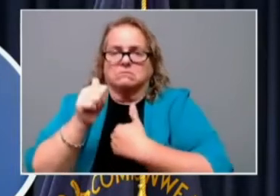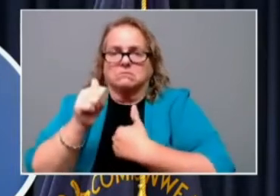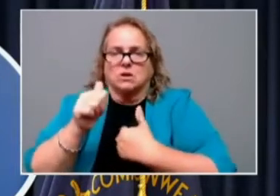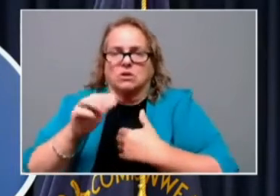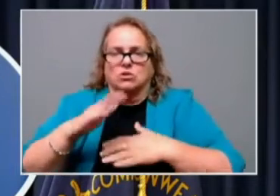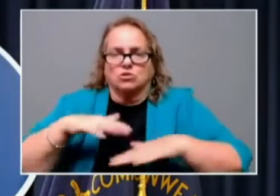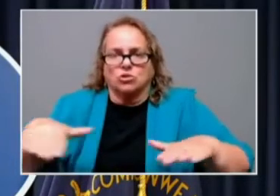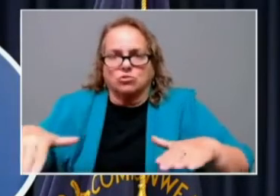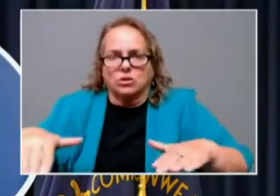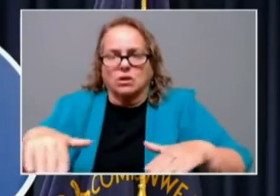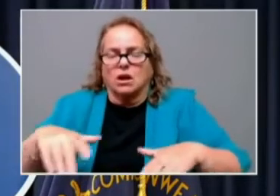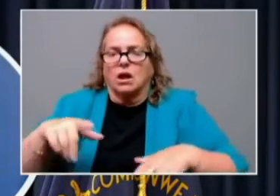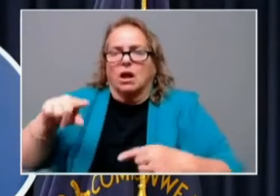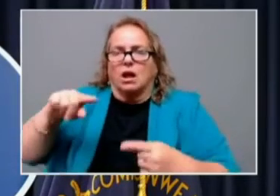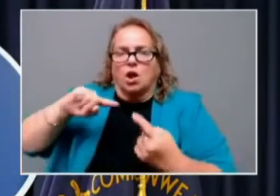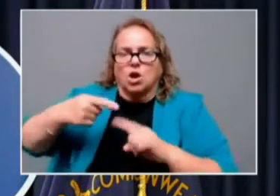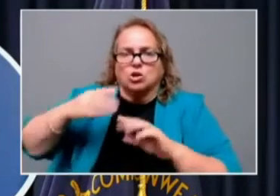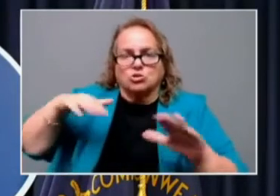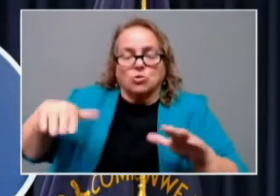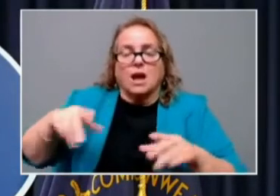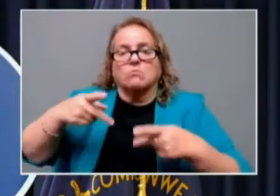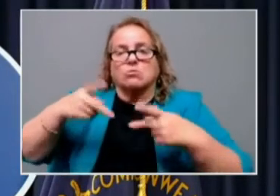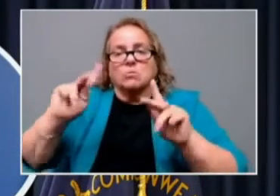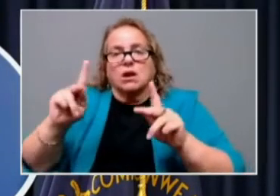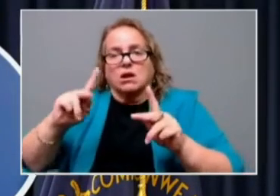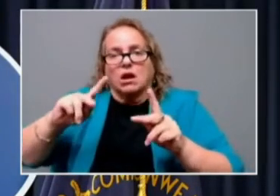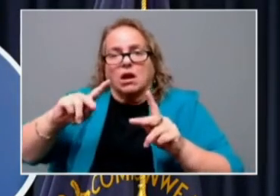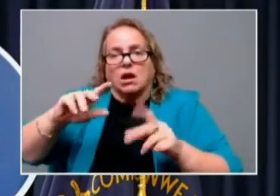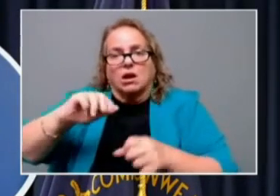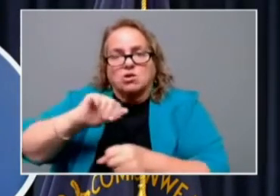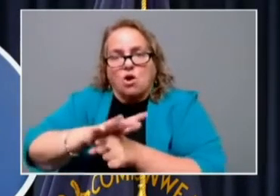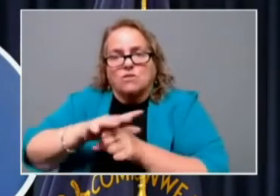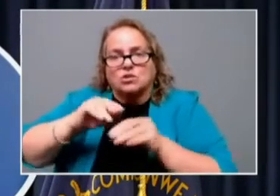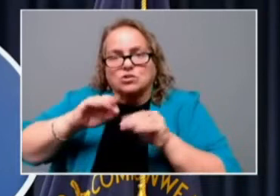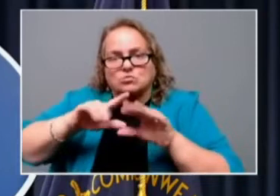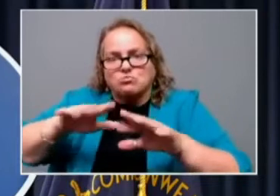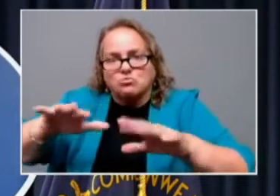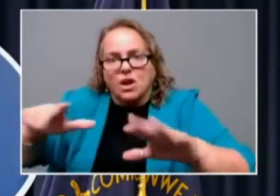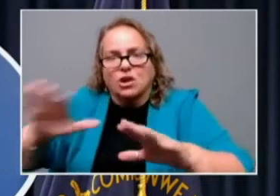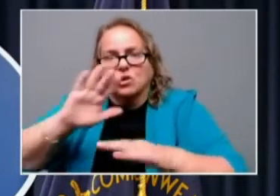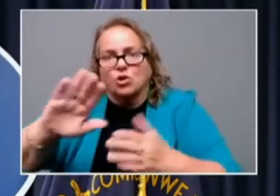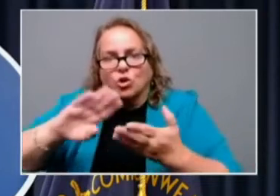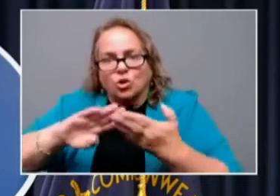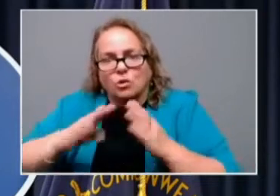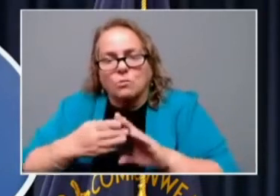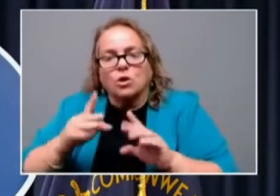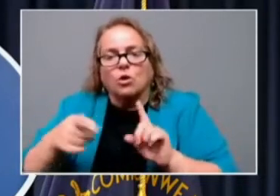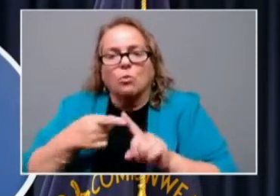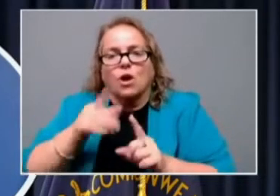throughout your community when your hospital is already overburdened. Remember